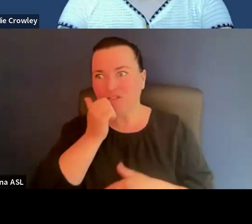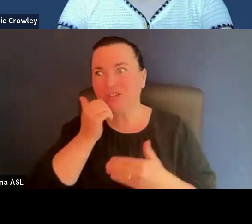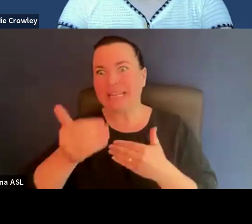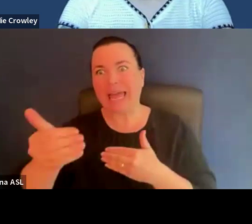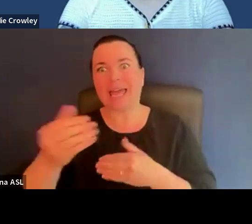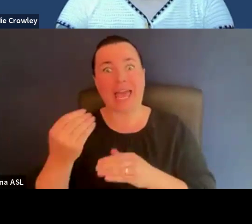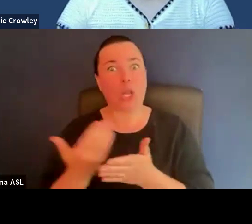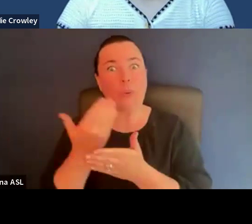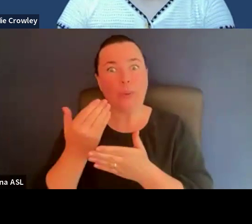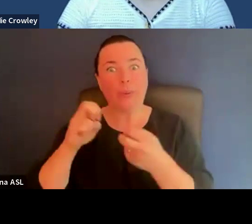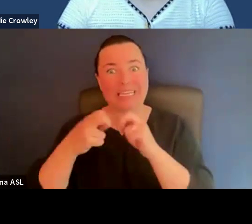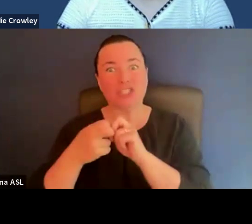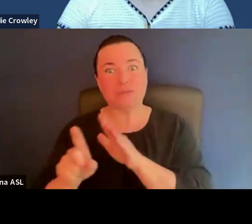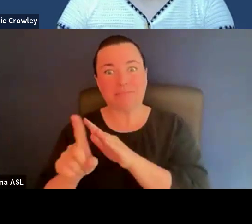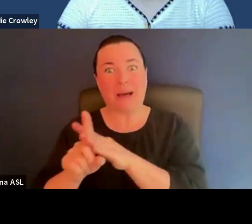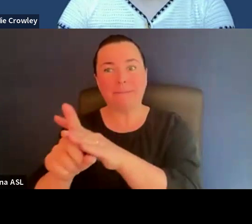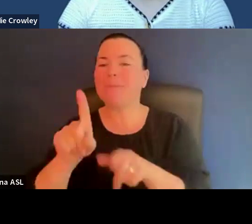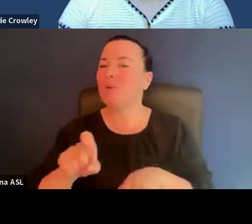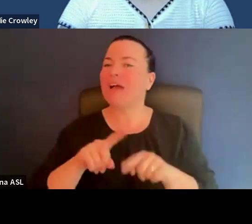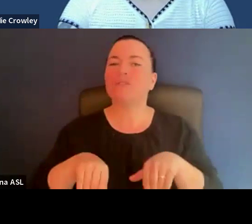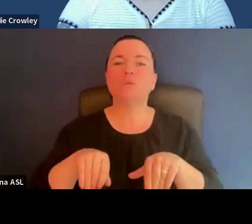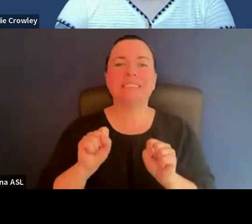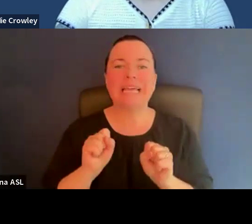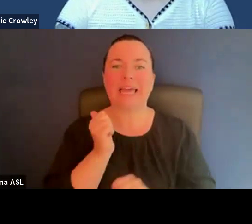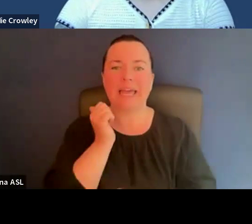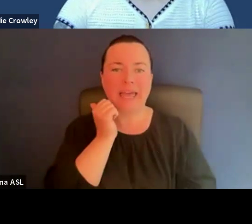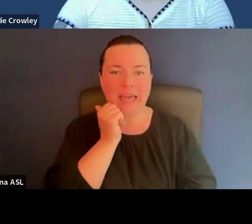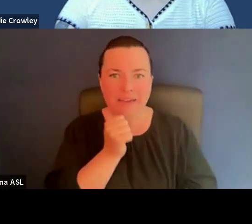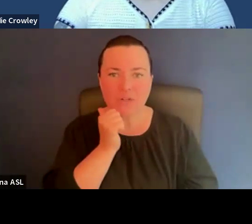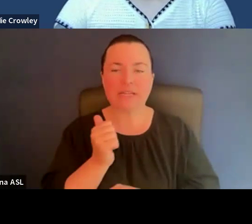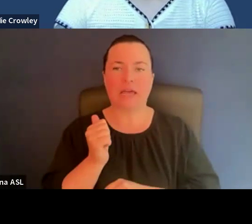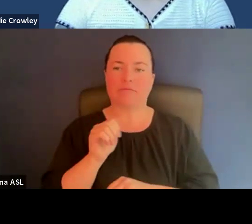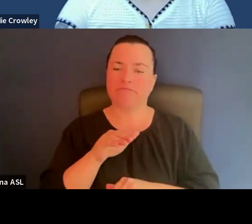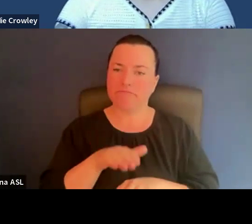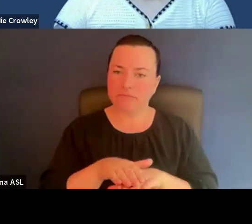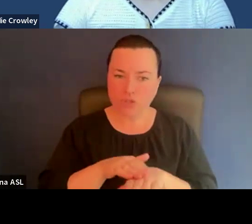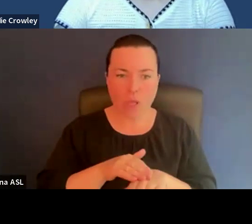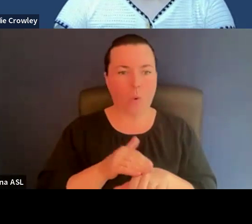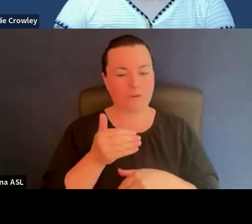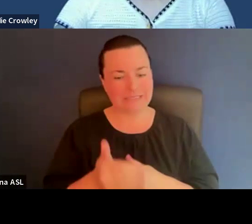And even though it's hard, try not to get overwhelmed, but just when you're starting out especially,